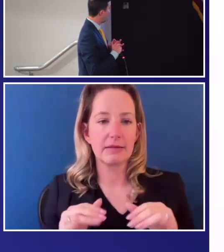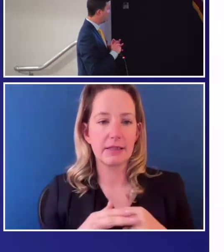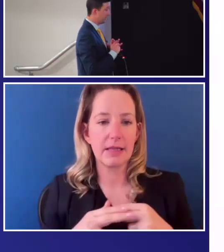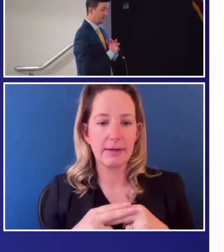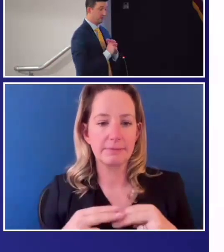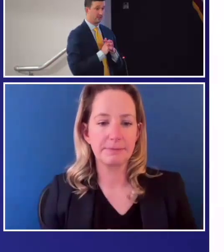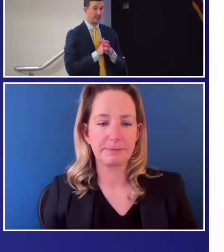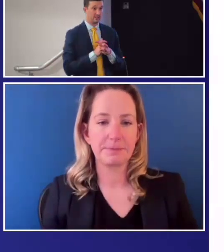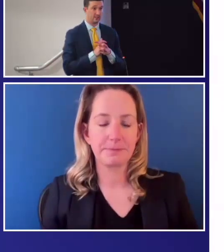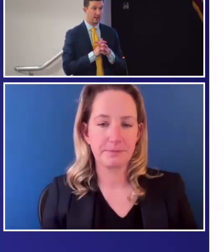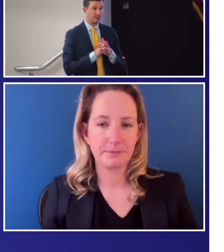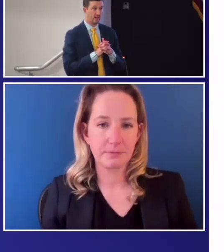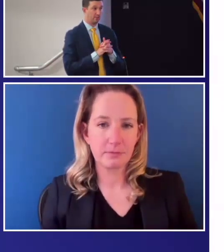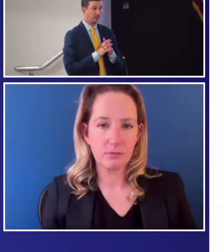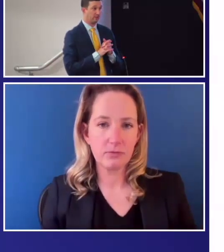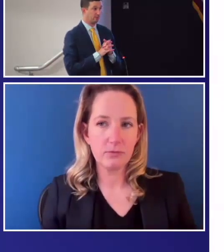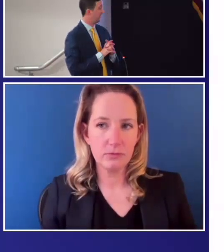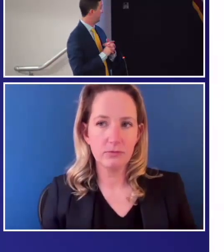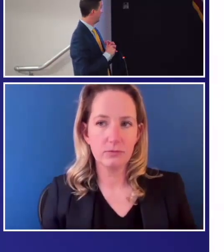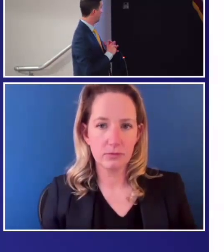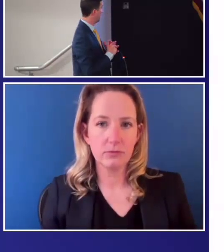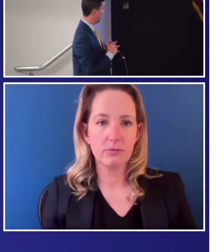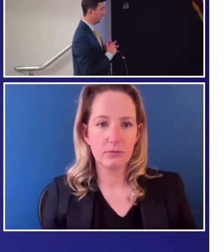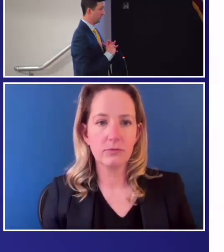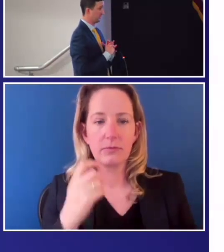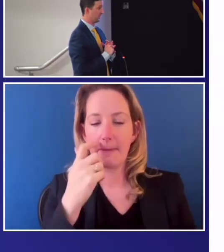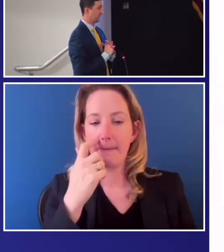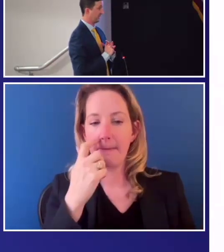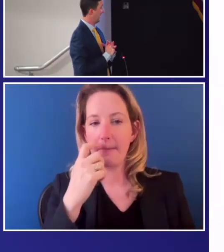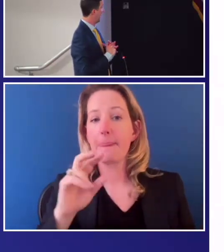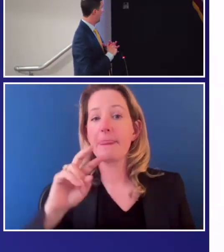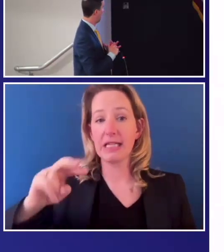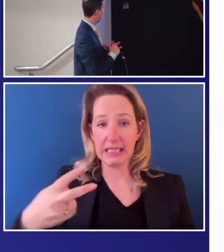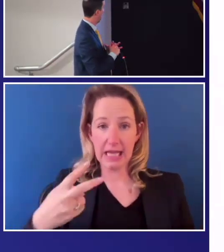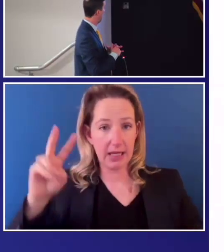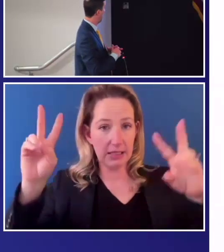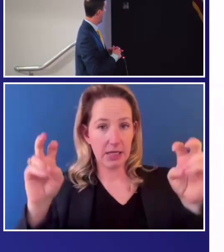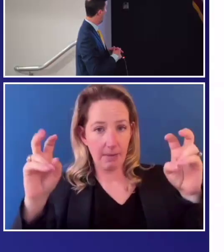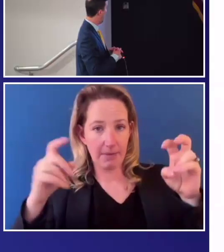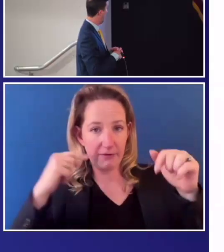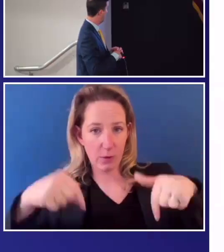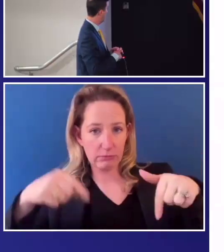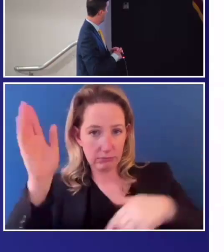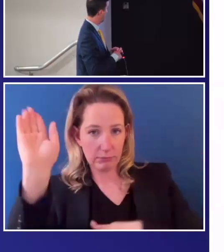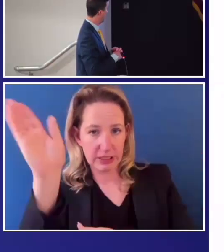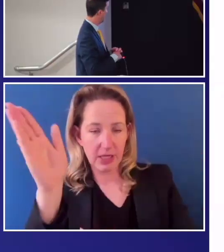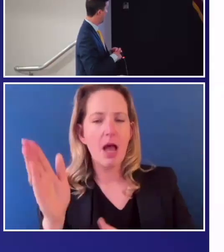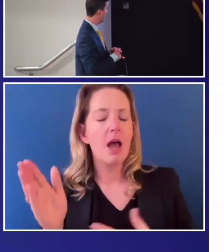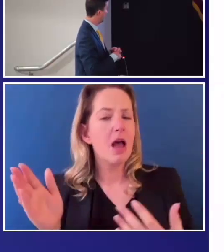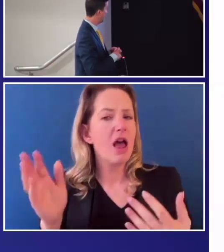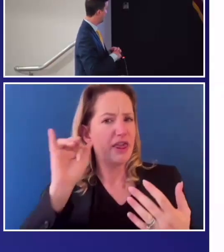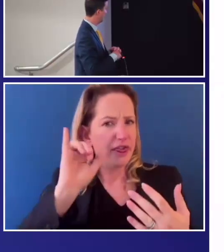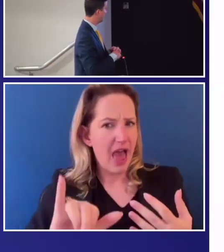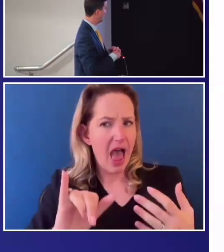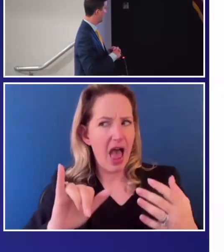We're moving on to the second topic of the presentation, which is discussing how often cohort aggregation will occur.